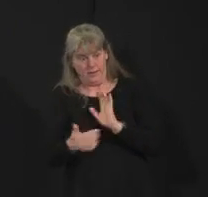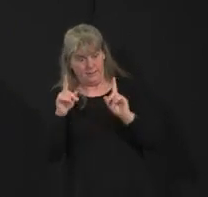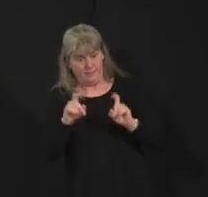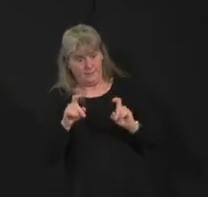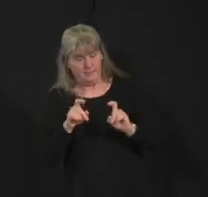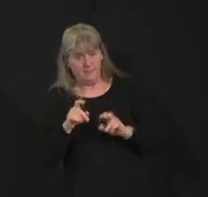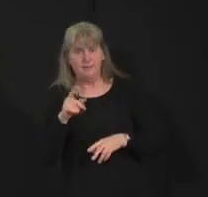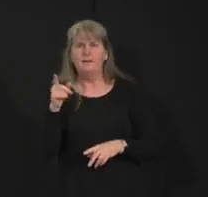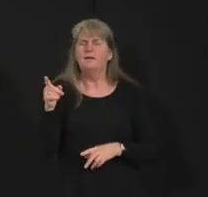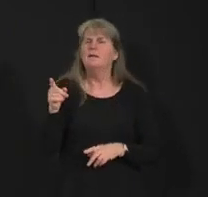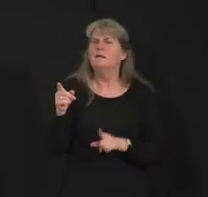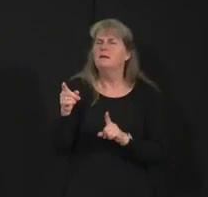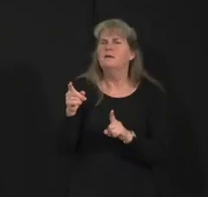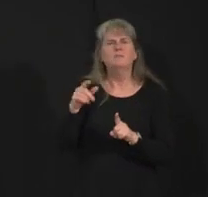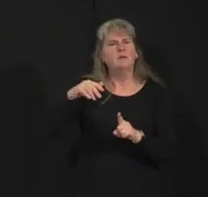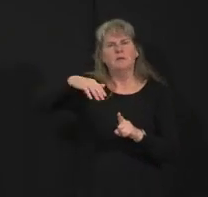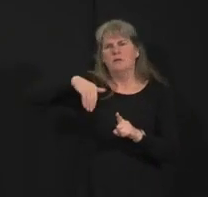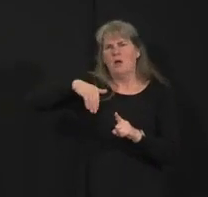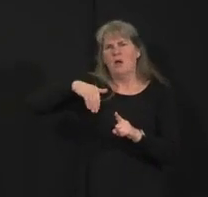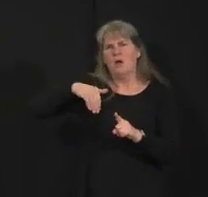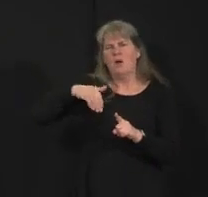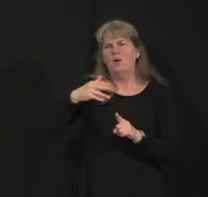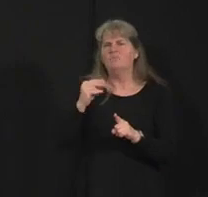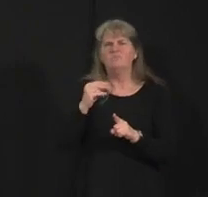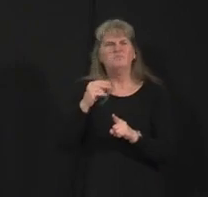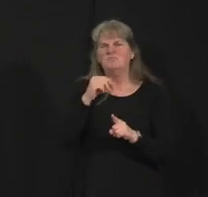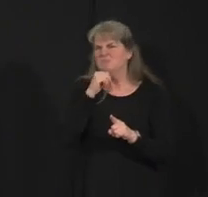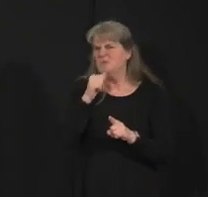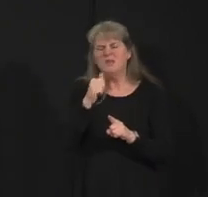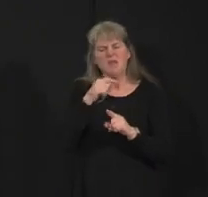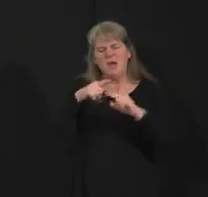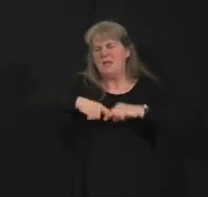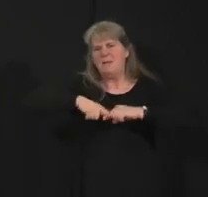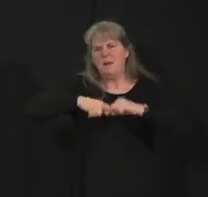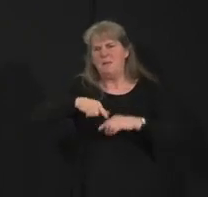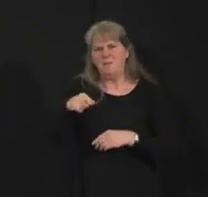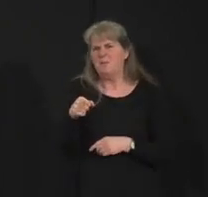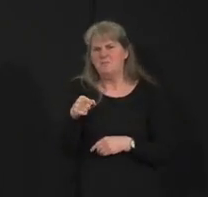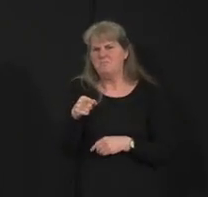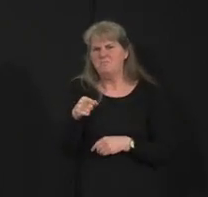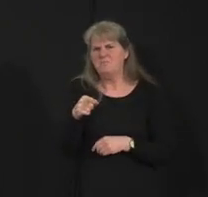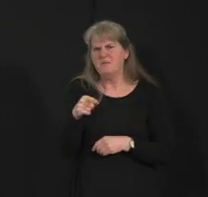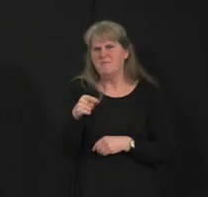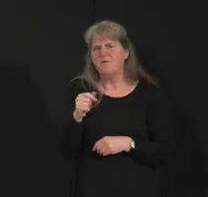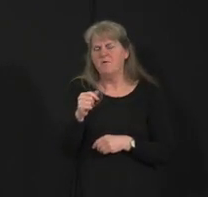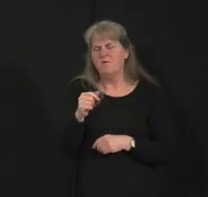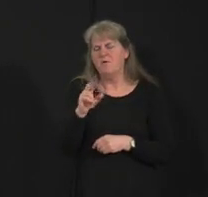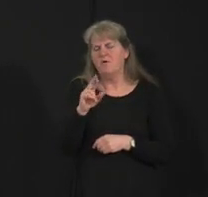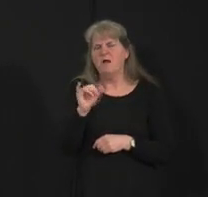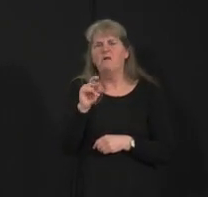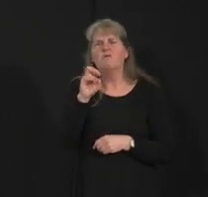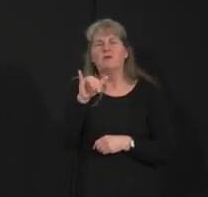We no longer use that because it has been found not to be a reliable test for recovery.